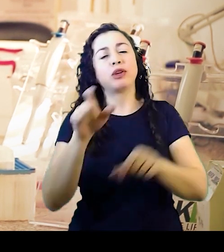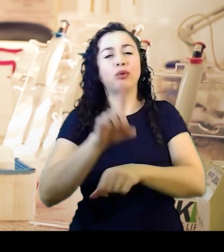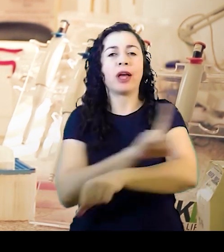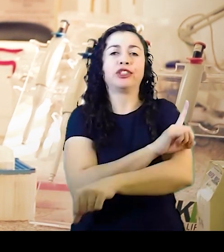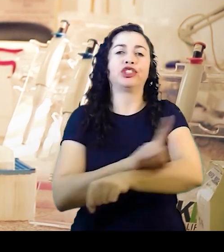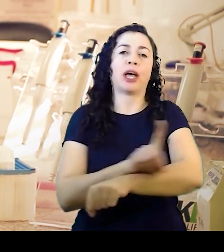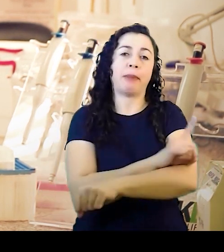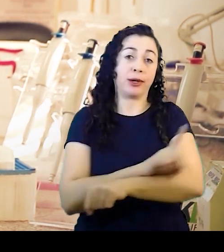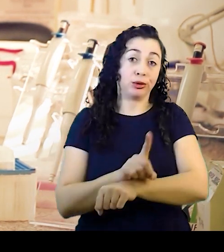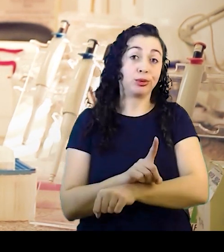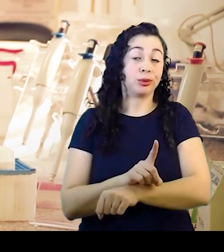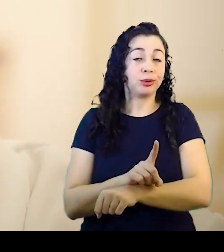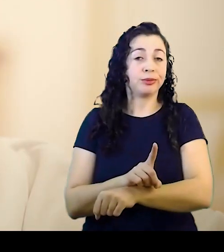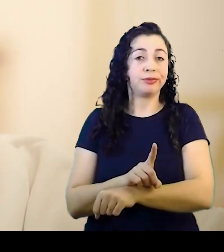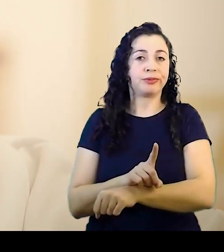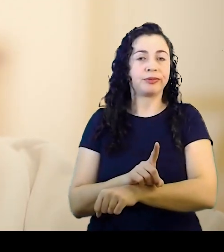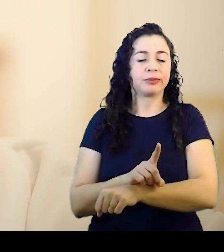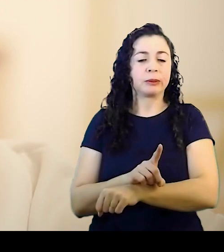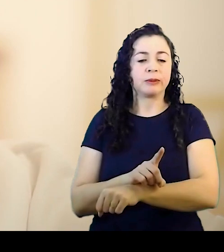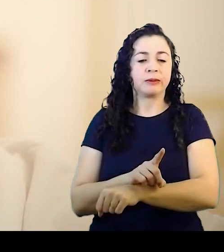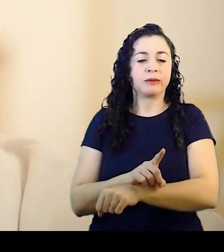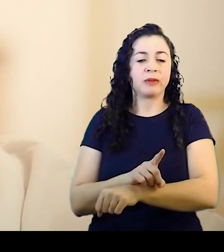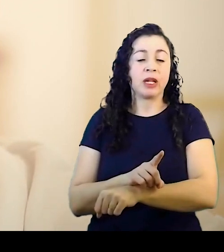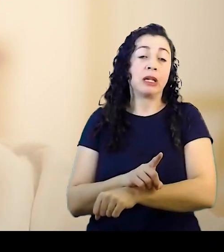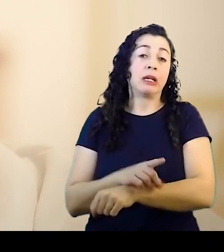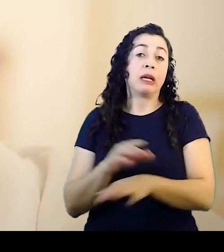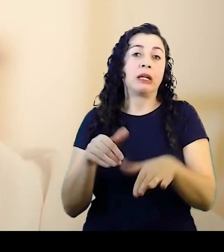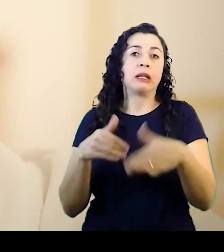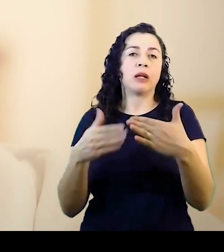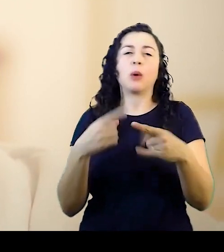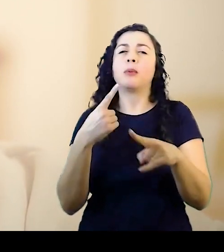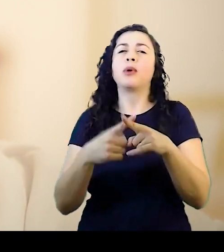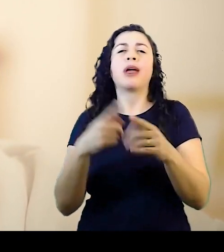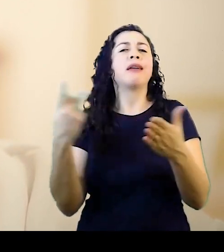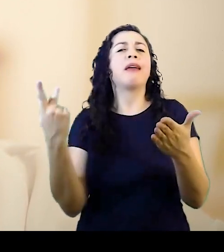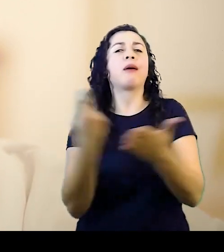which are the diabetic patients. So what happens with patients who have